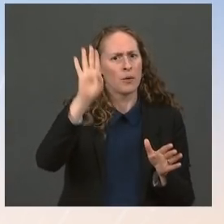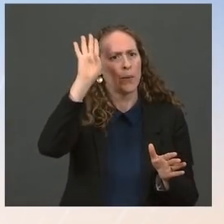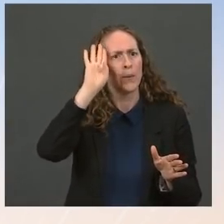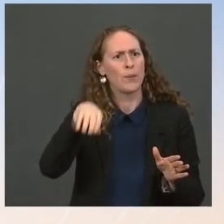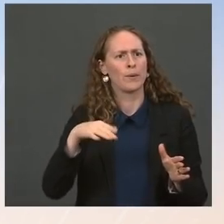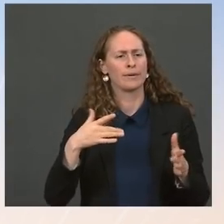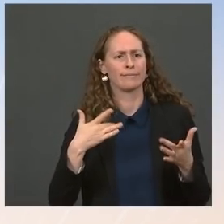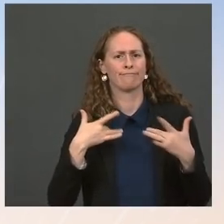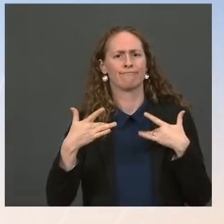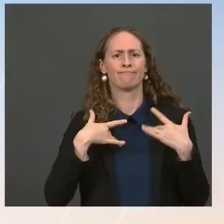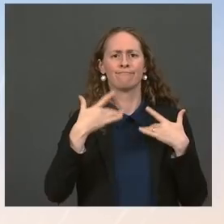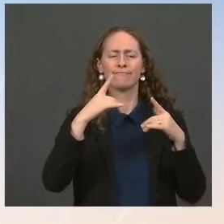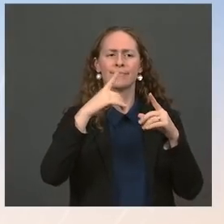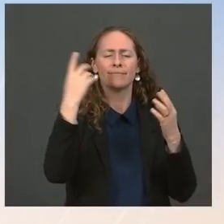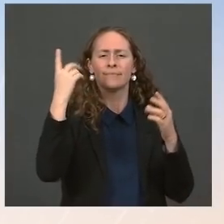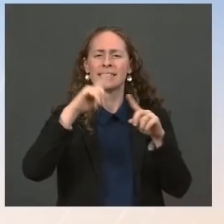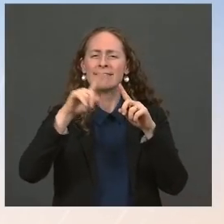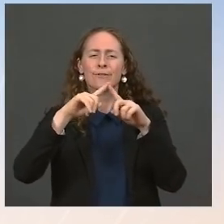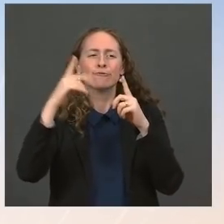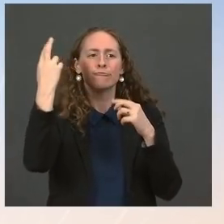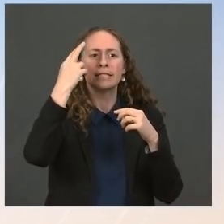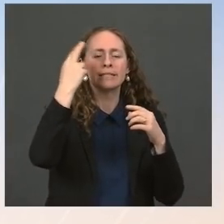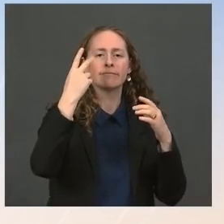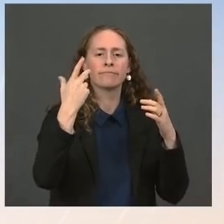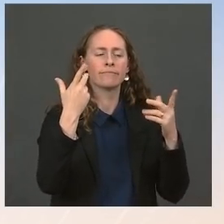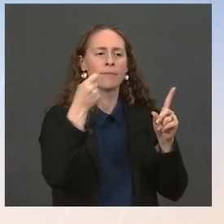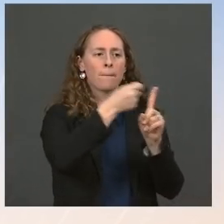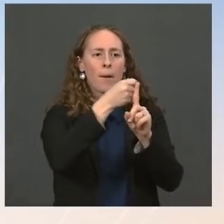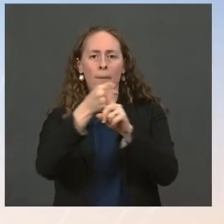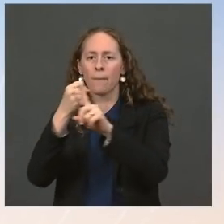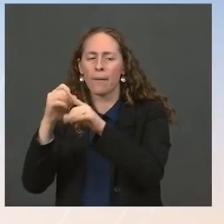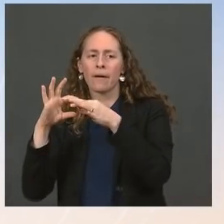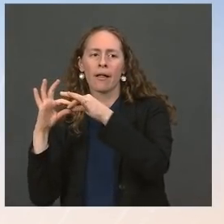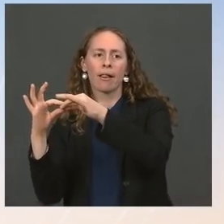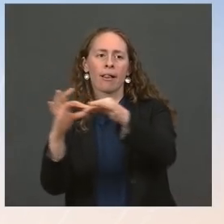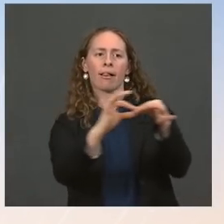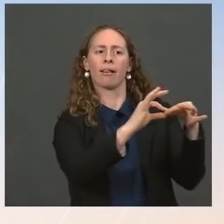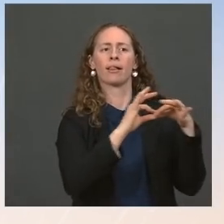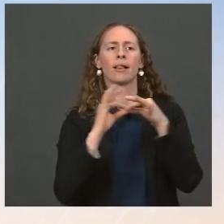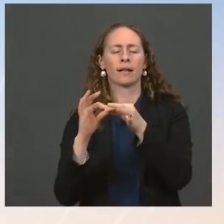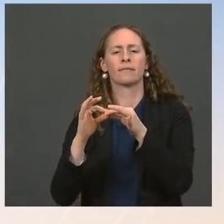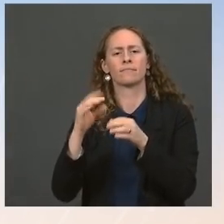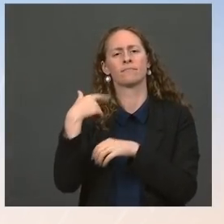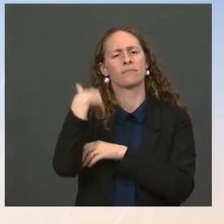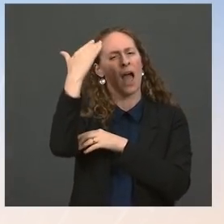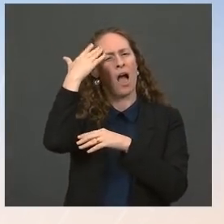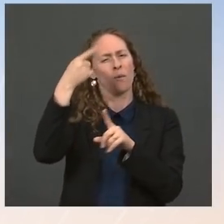and that they were impacting a lot of different industries. I know you're asking about shipments and the shipment and movement of goods.